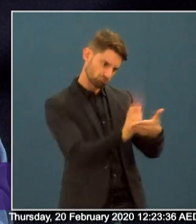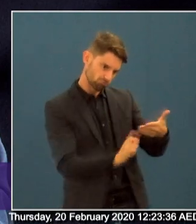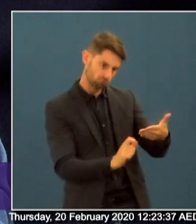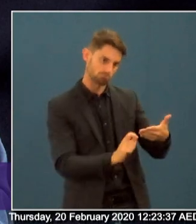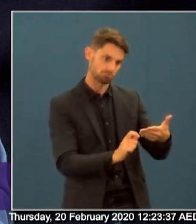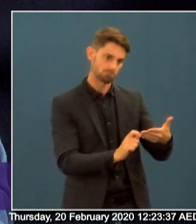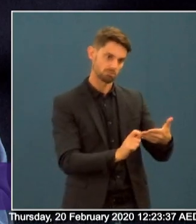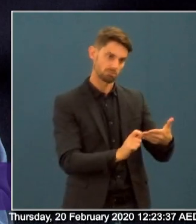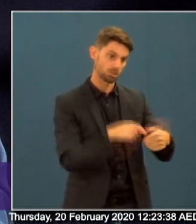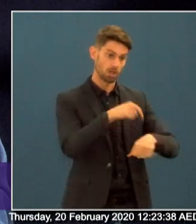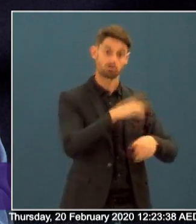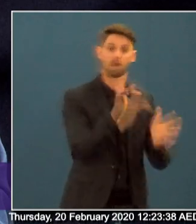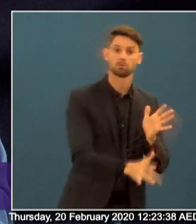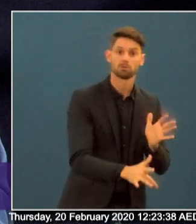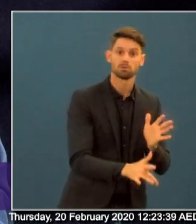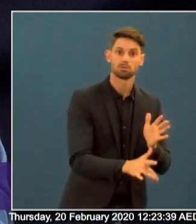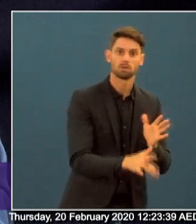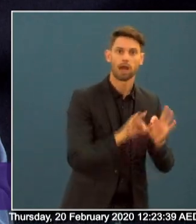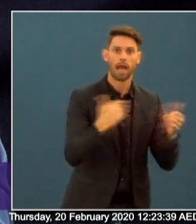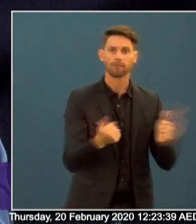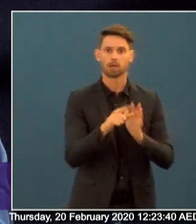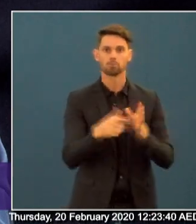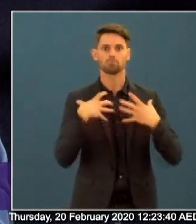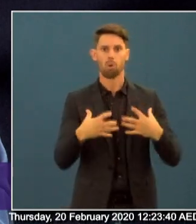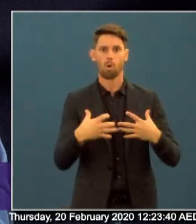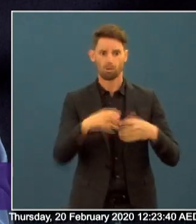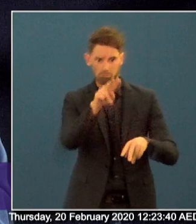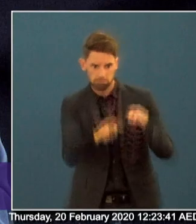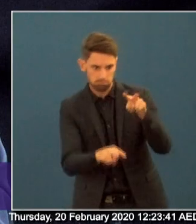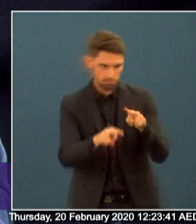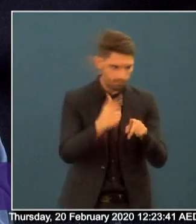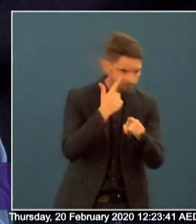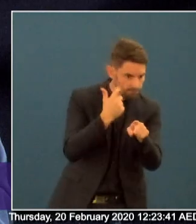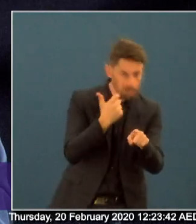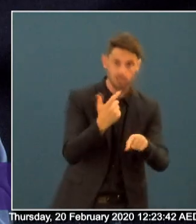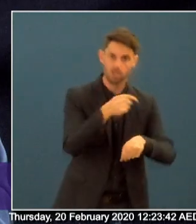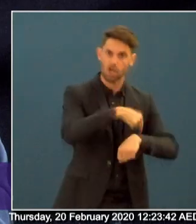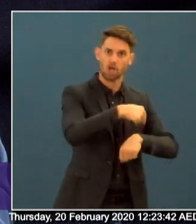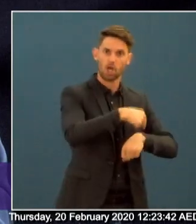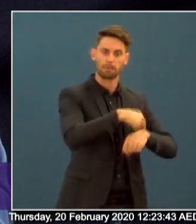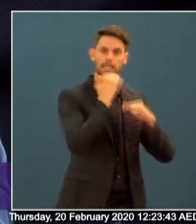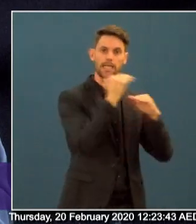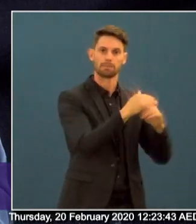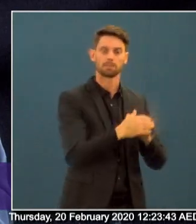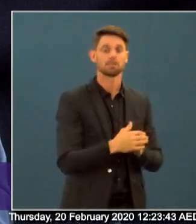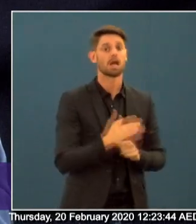Our own research in primary health care in collaboration with the University of Sydney in and the BEACH program